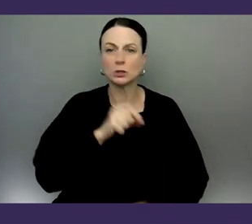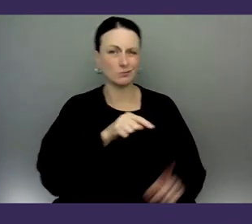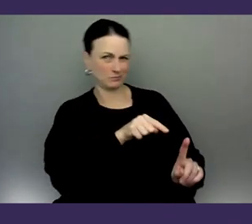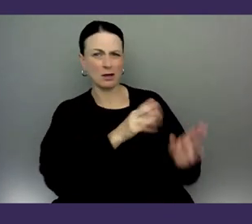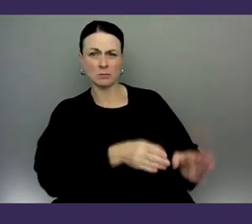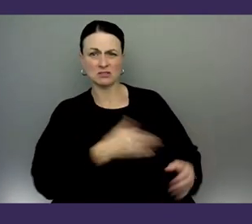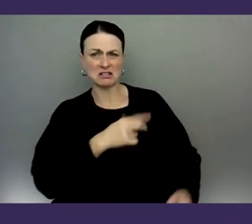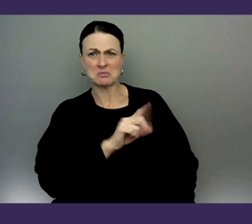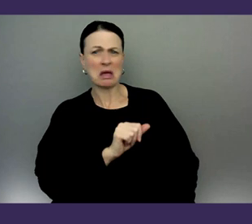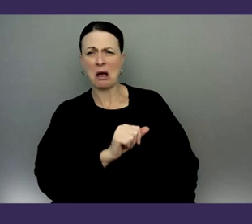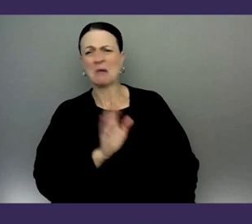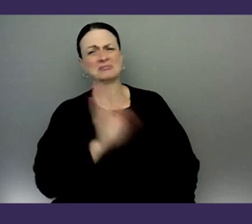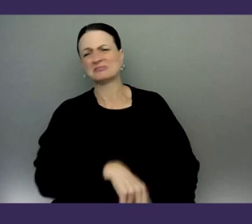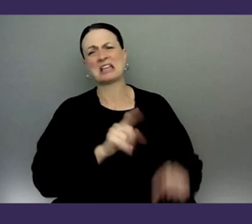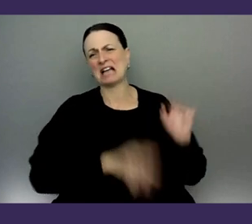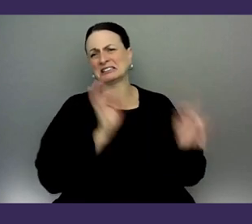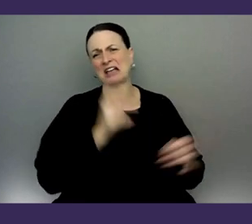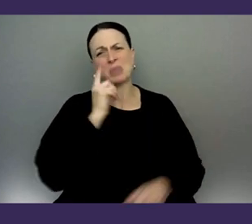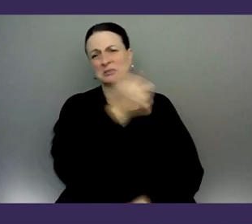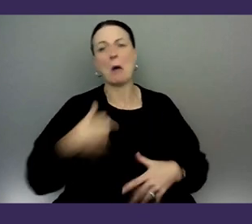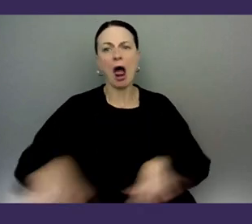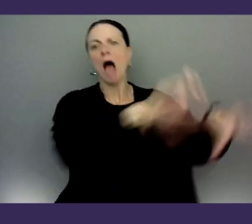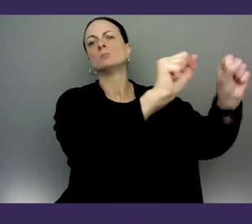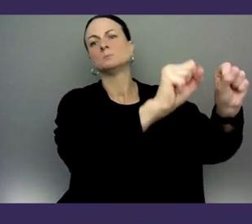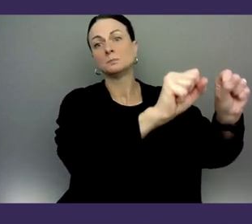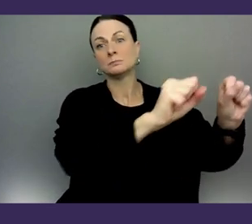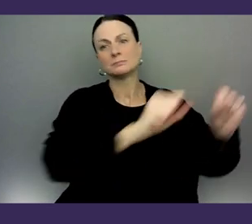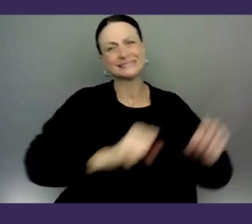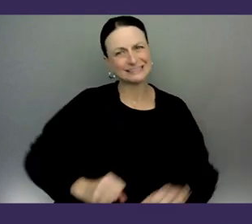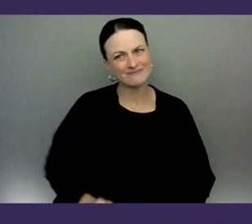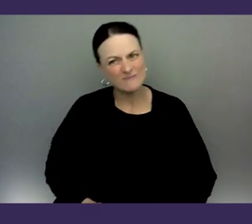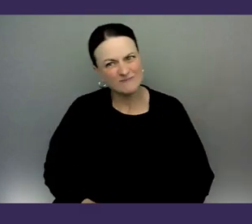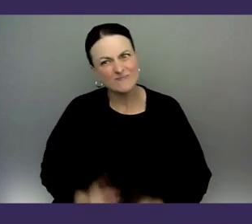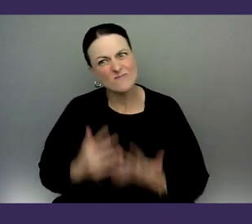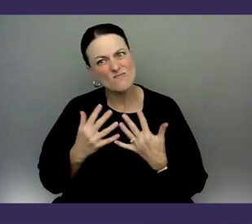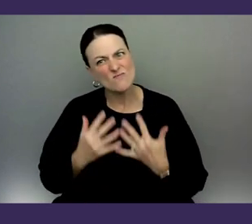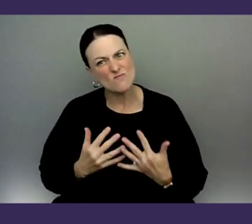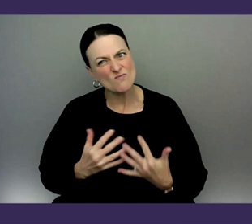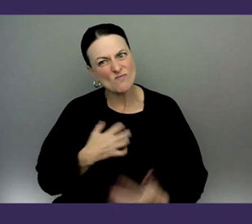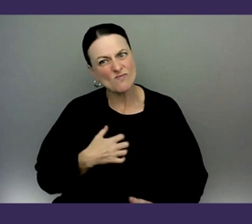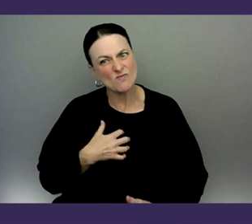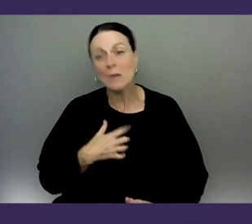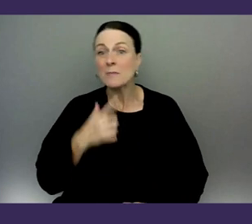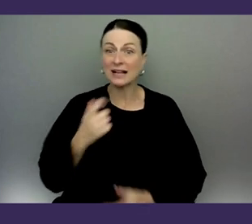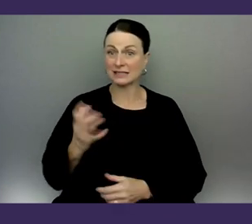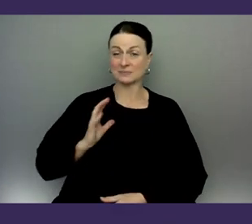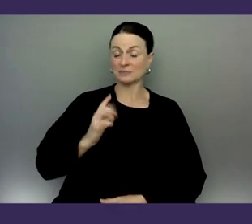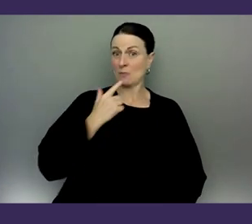are unable to make their own decisions, which is unfortunate because like I just said in the previous point,